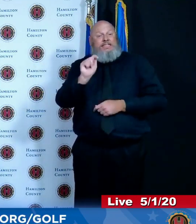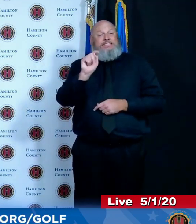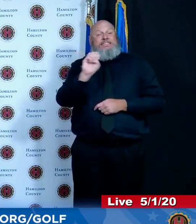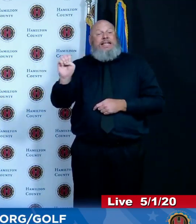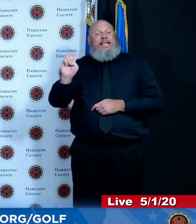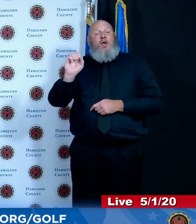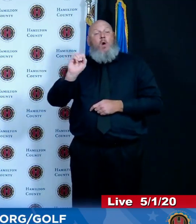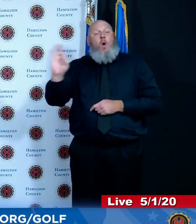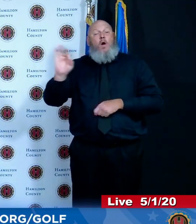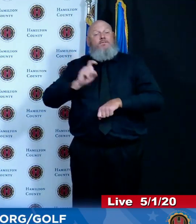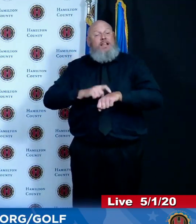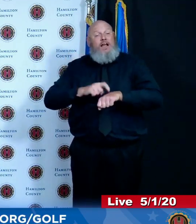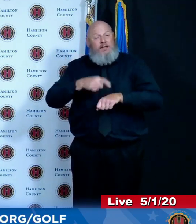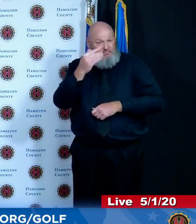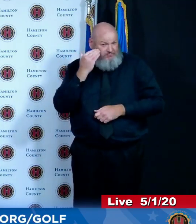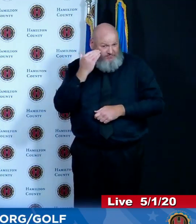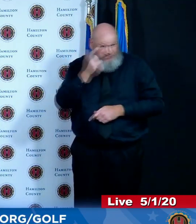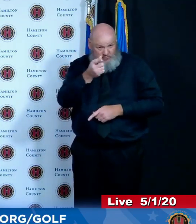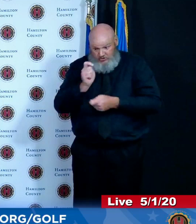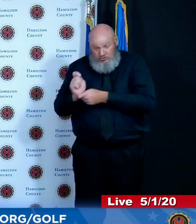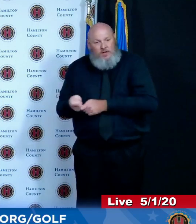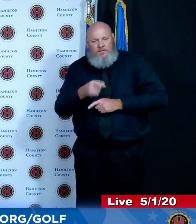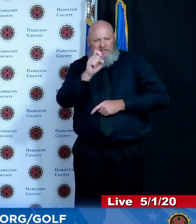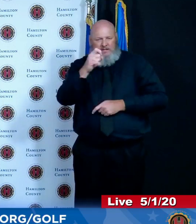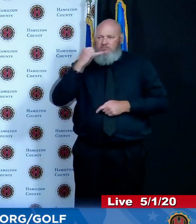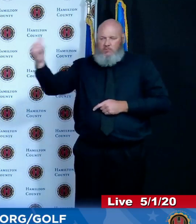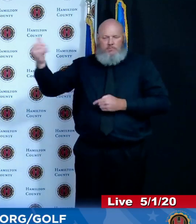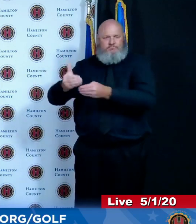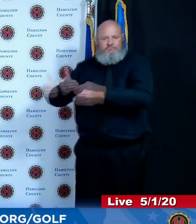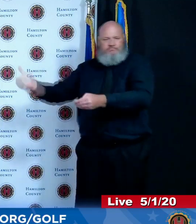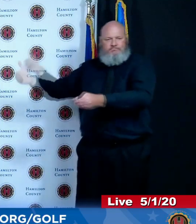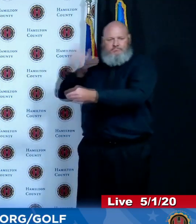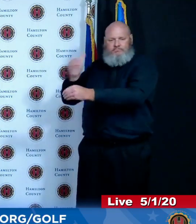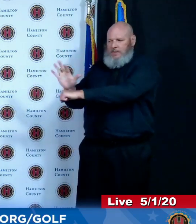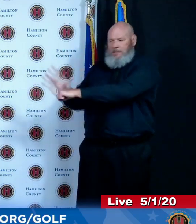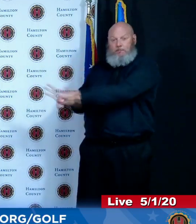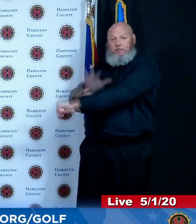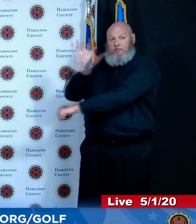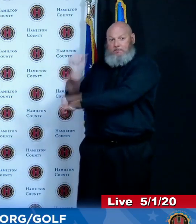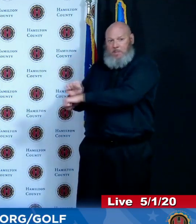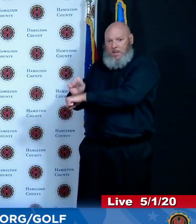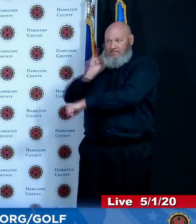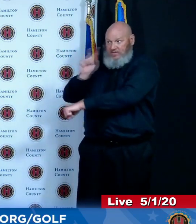course directly riding carts are single passenger only on a limited basis